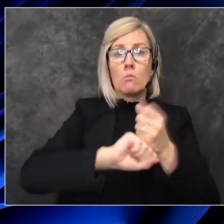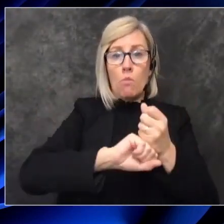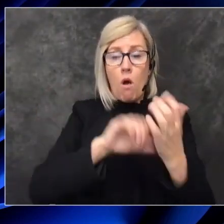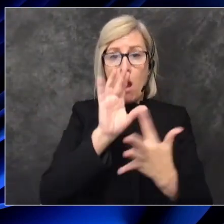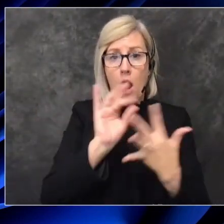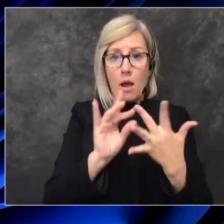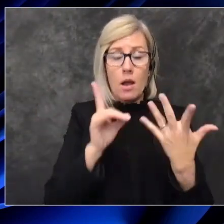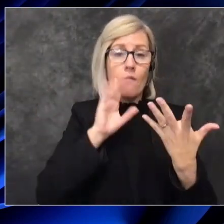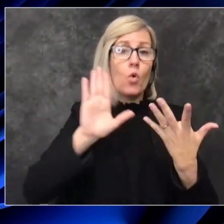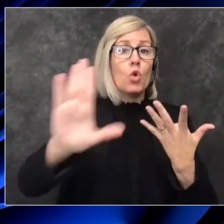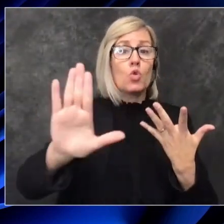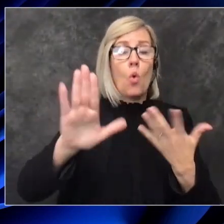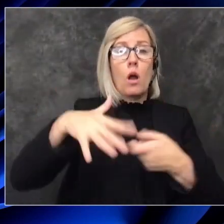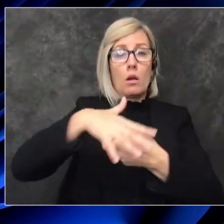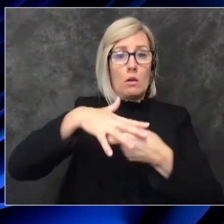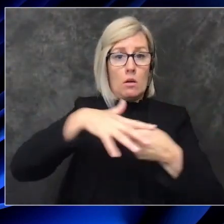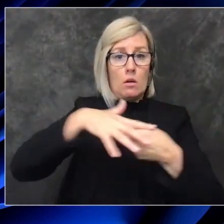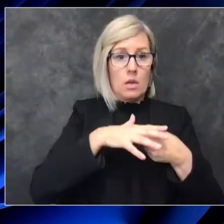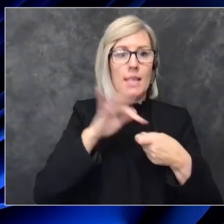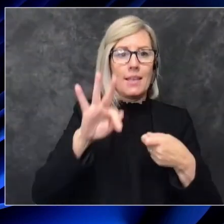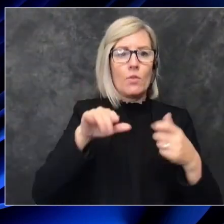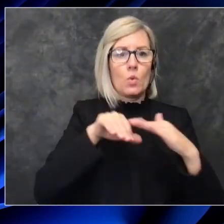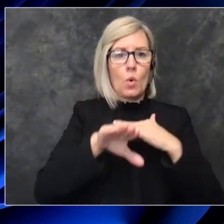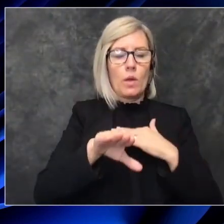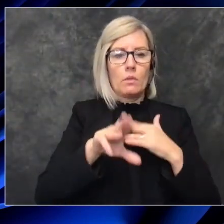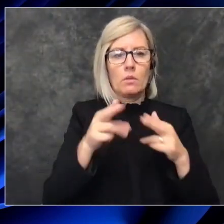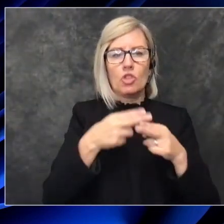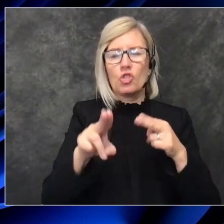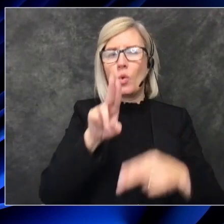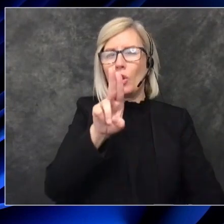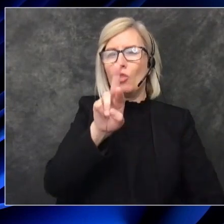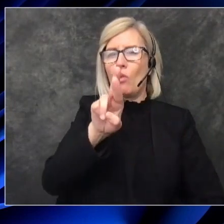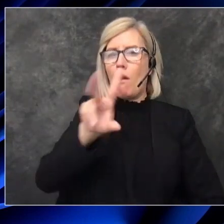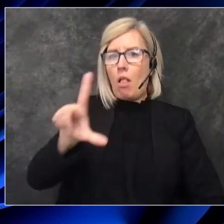If you go to, there's a short URL, Aka.ms/DAD